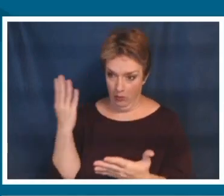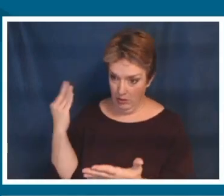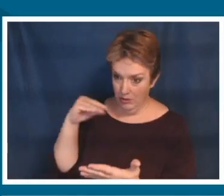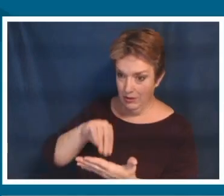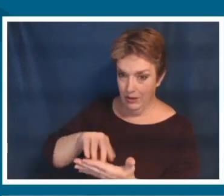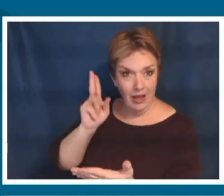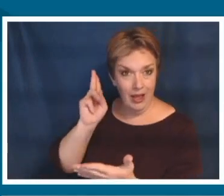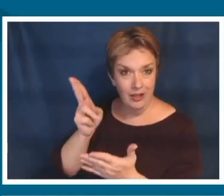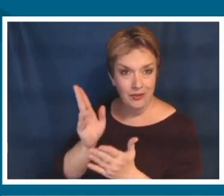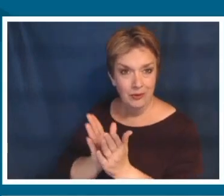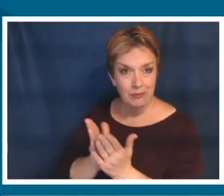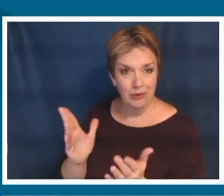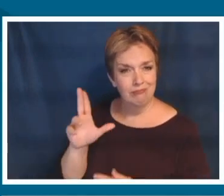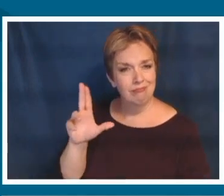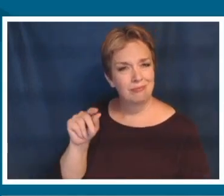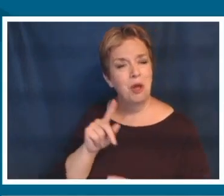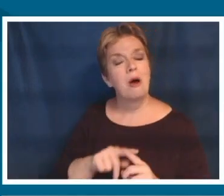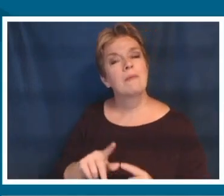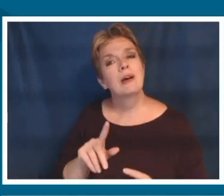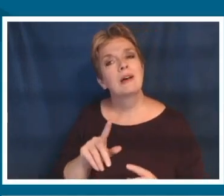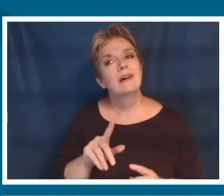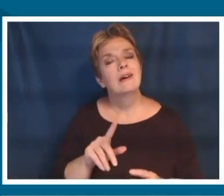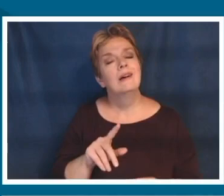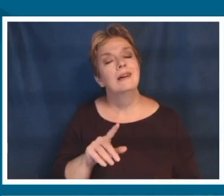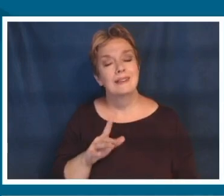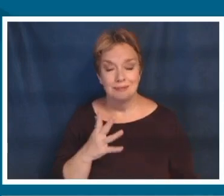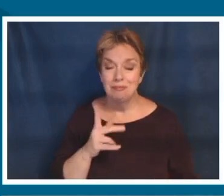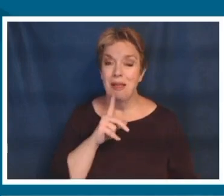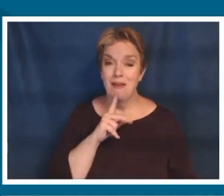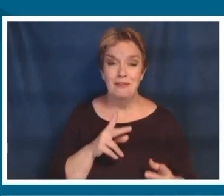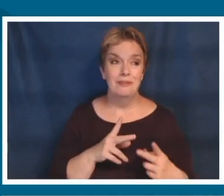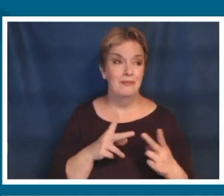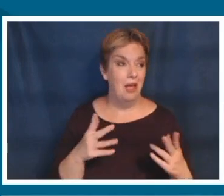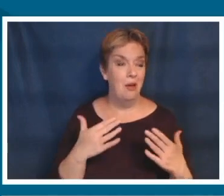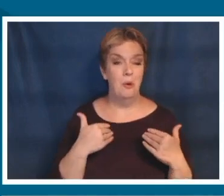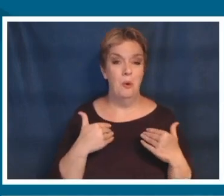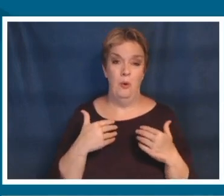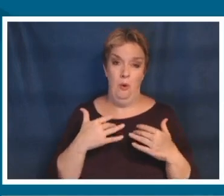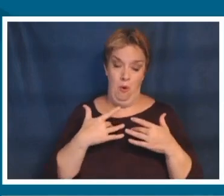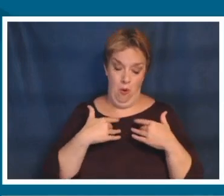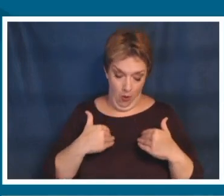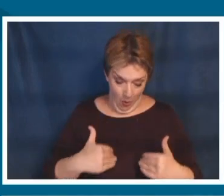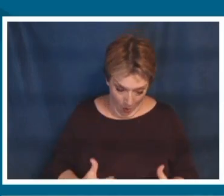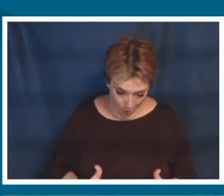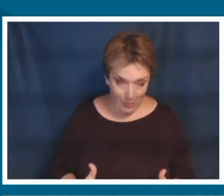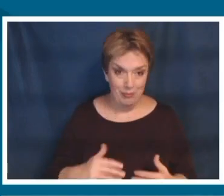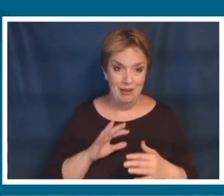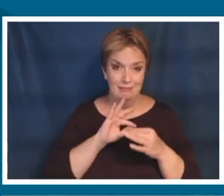it's such a human interesting story and to walk by that